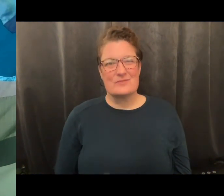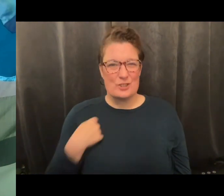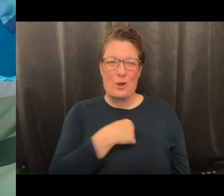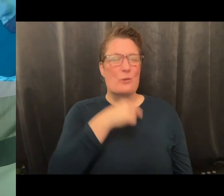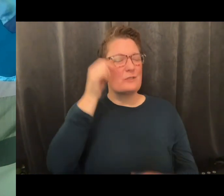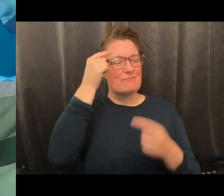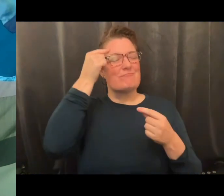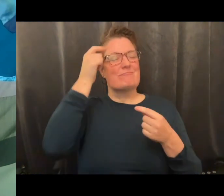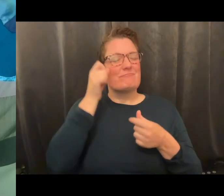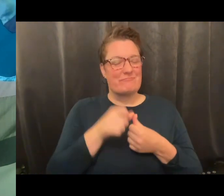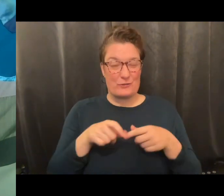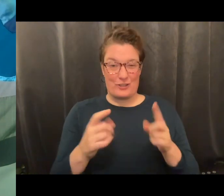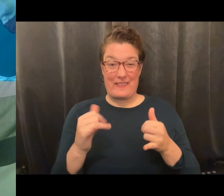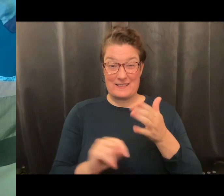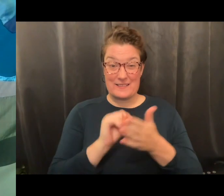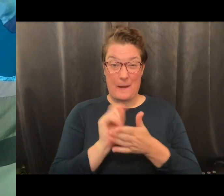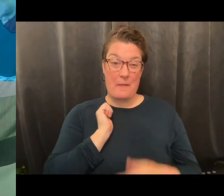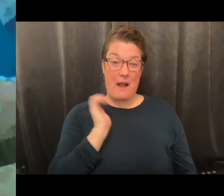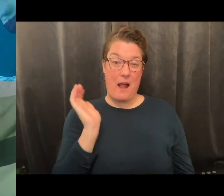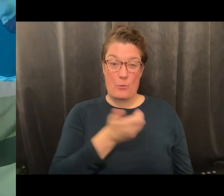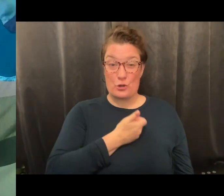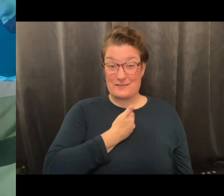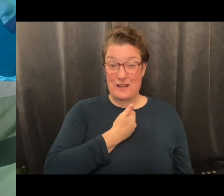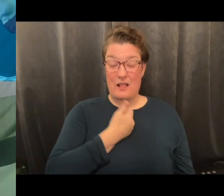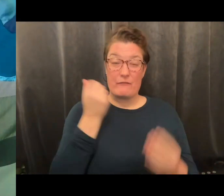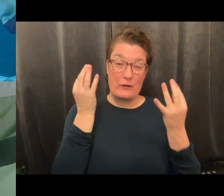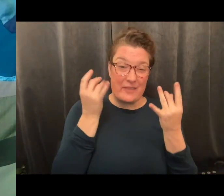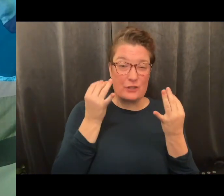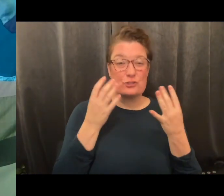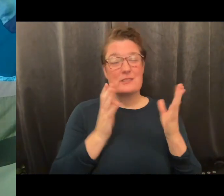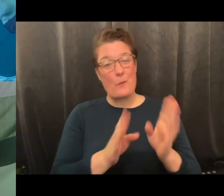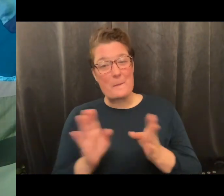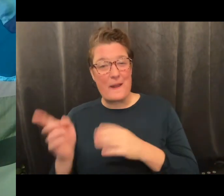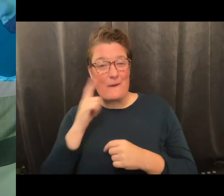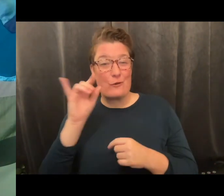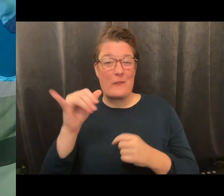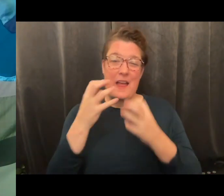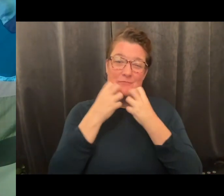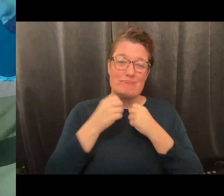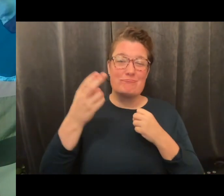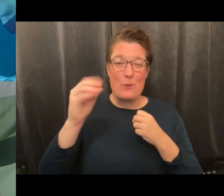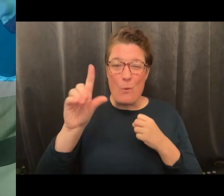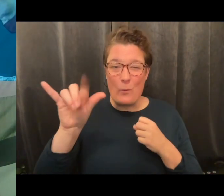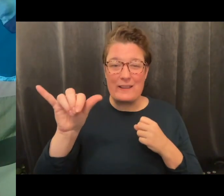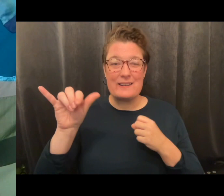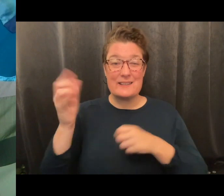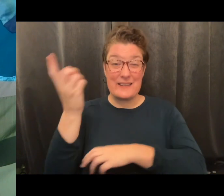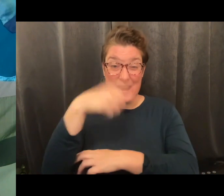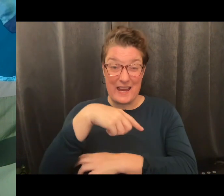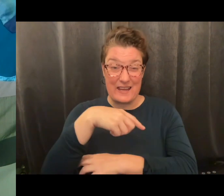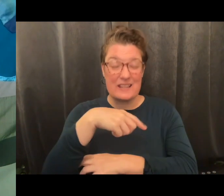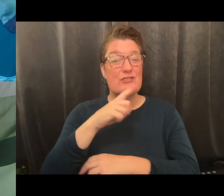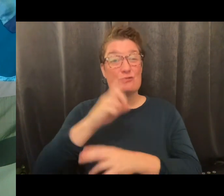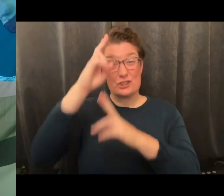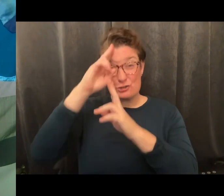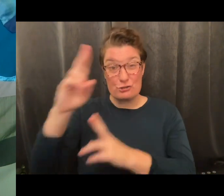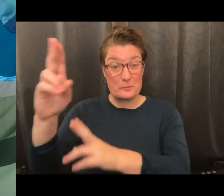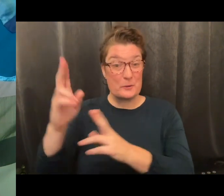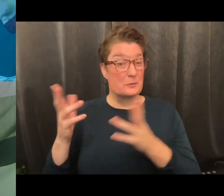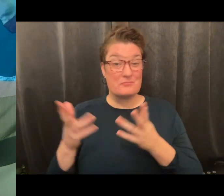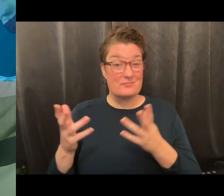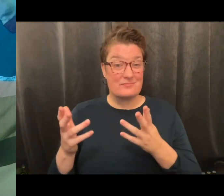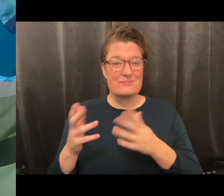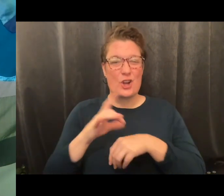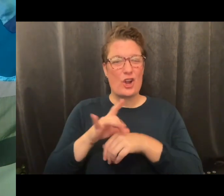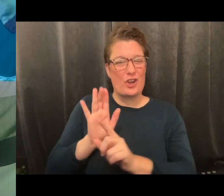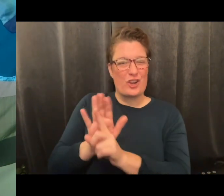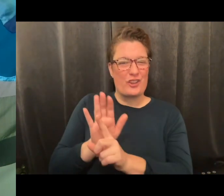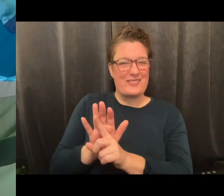our most holy day is in tribute to the Earth's transformation, transmutation,